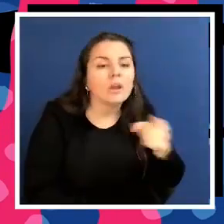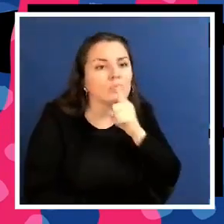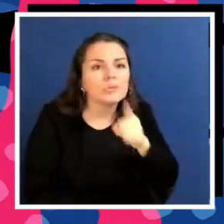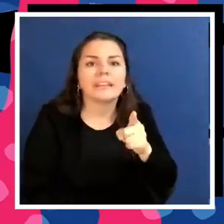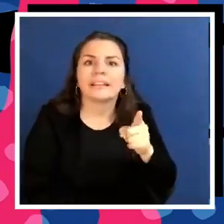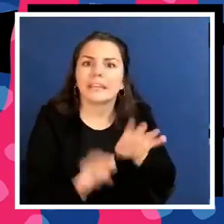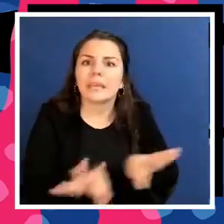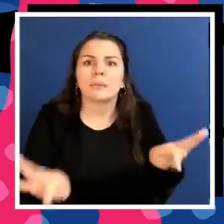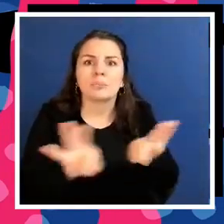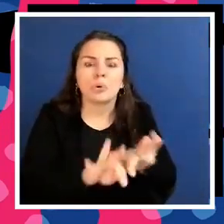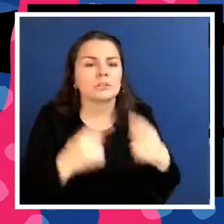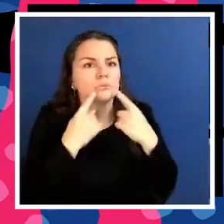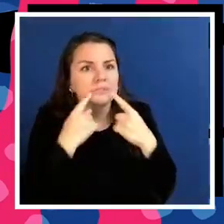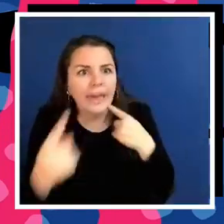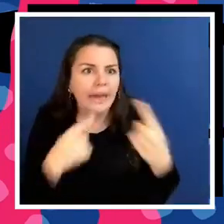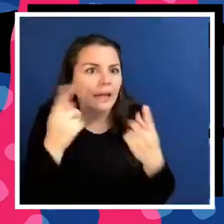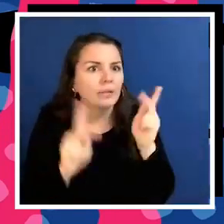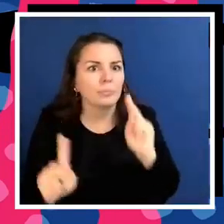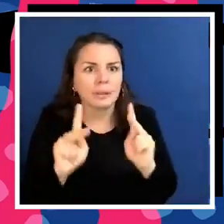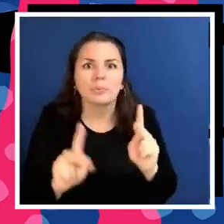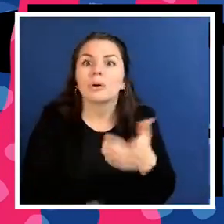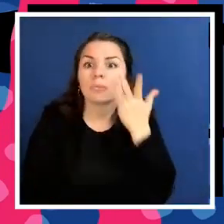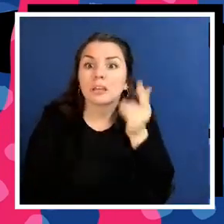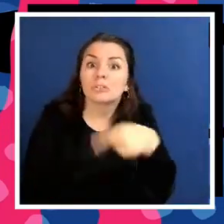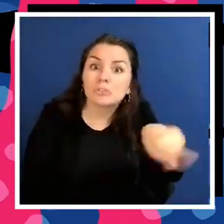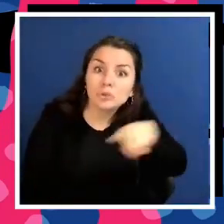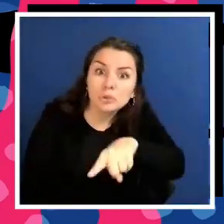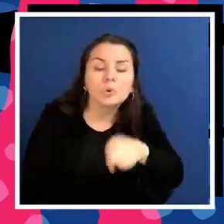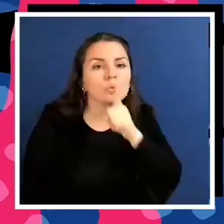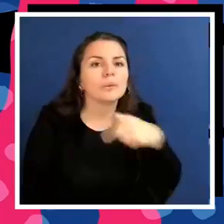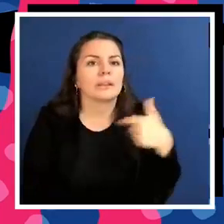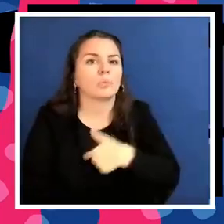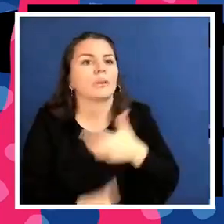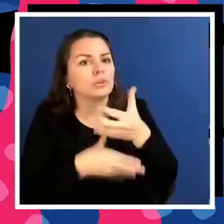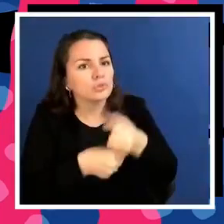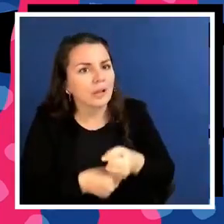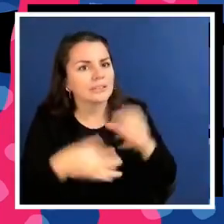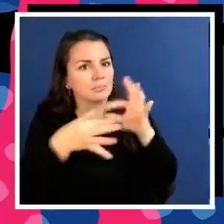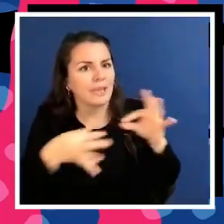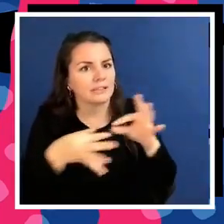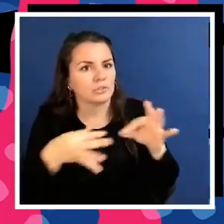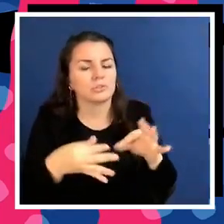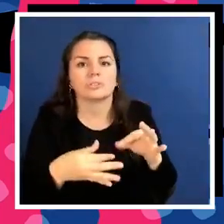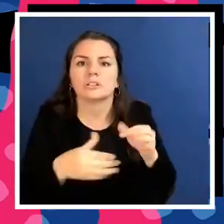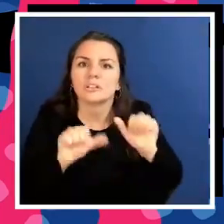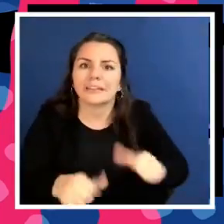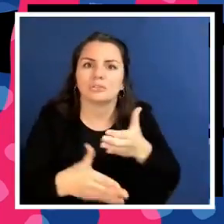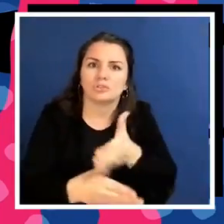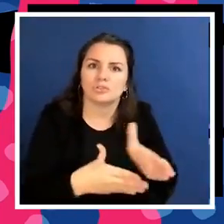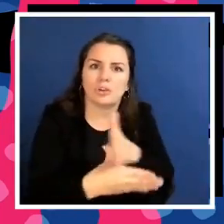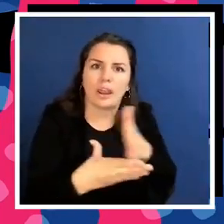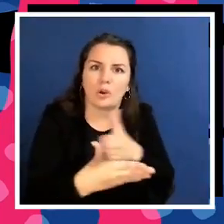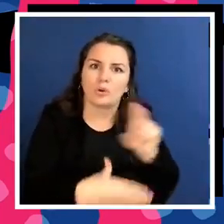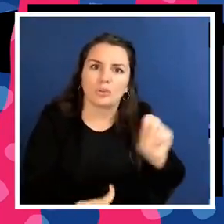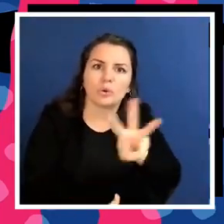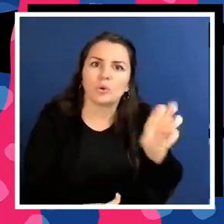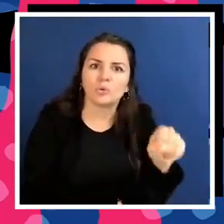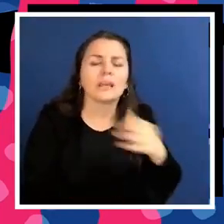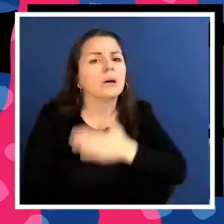PARENT IN THE COMMENTS BELOW PLEASE DO IT NOW.